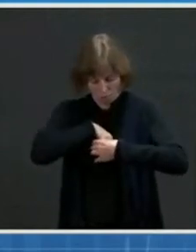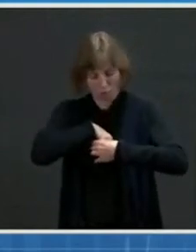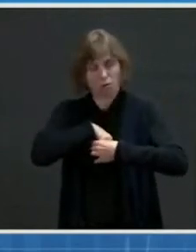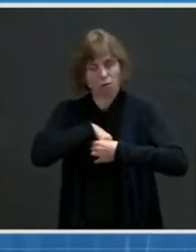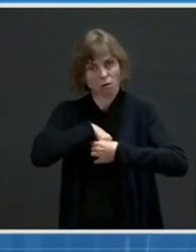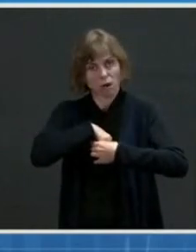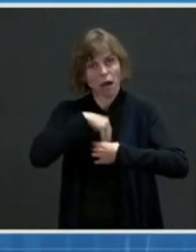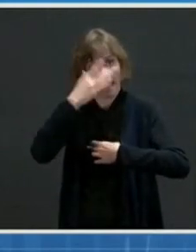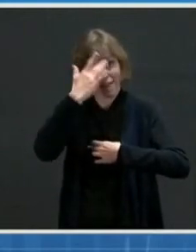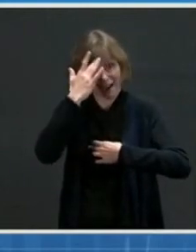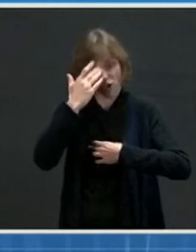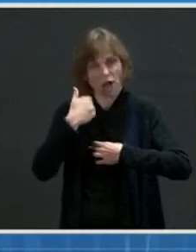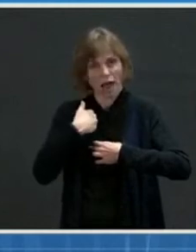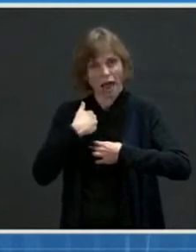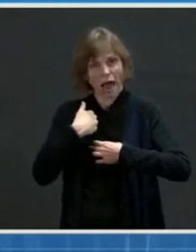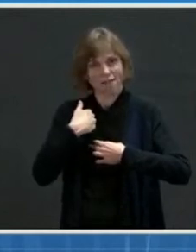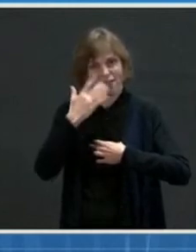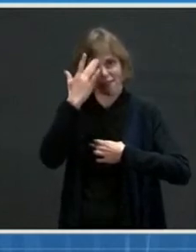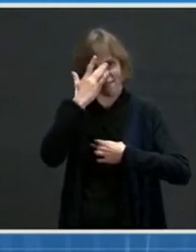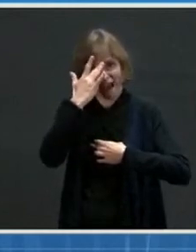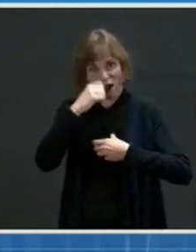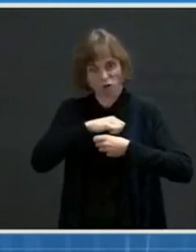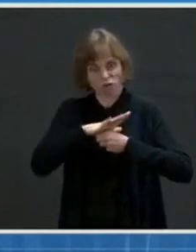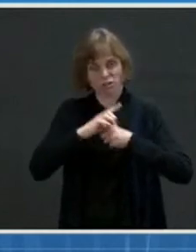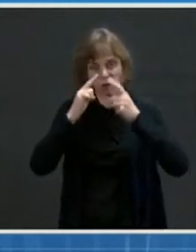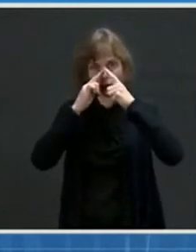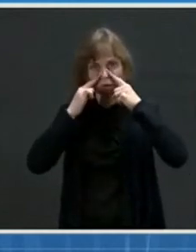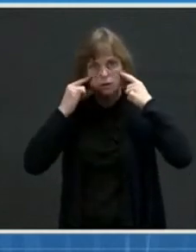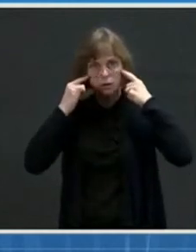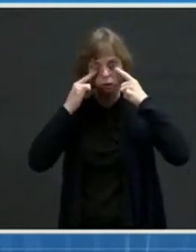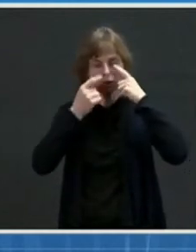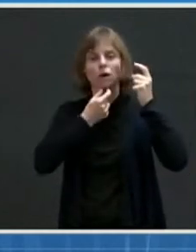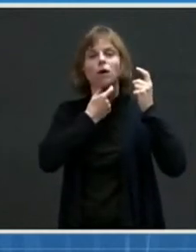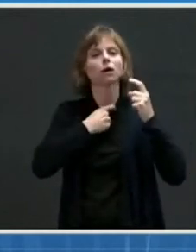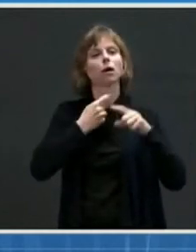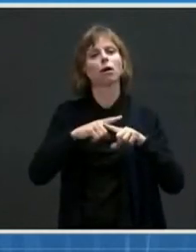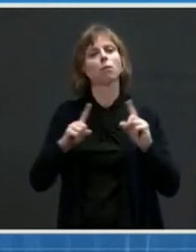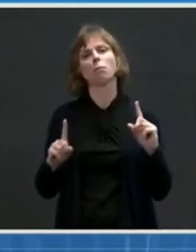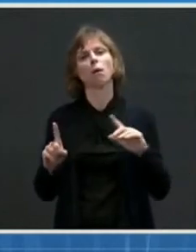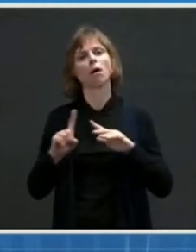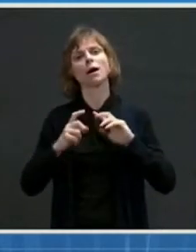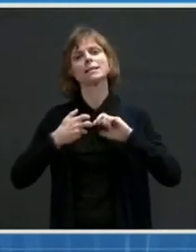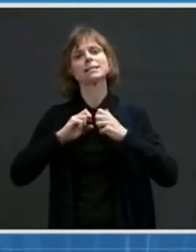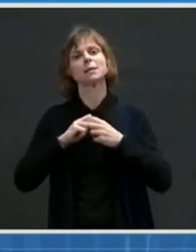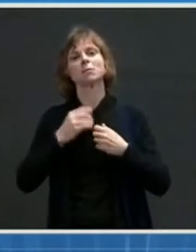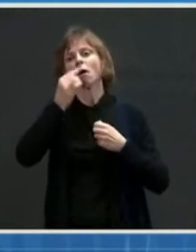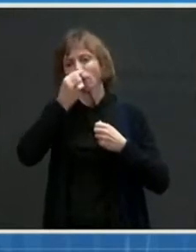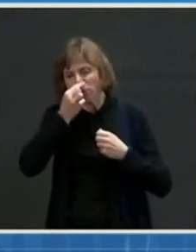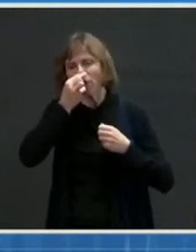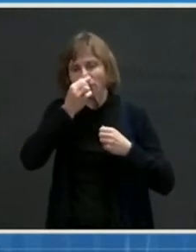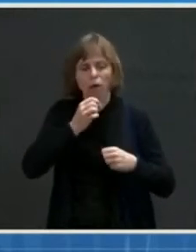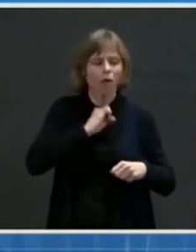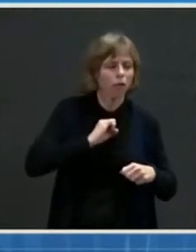STUDIES, THAT YOU COULD CONCEIVABLY BE INFECTED, HAVE VIRUS IN YOUR NASAL, AND HAVE